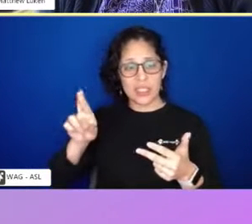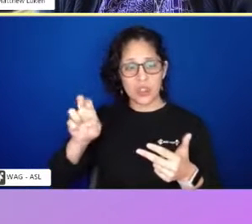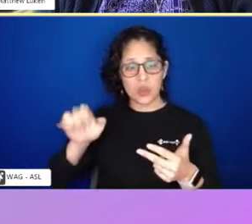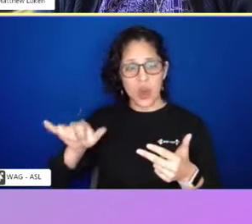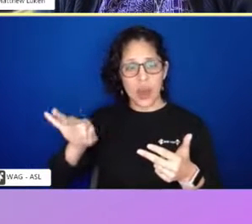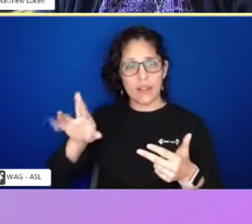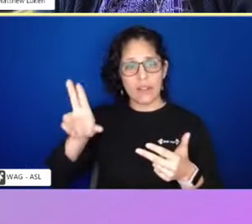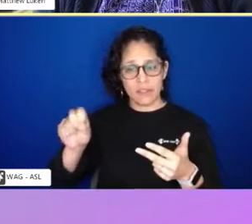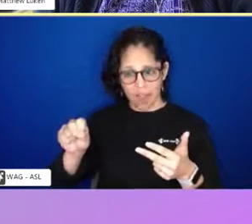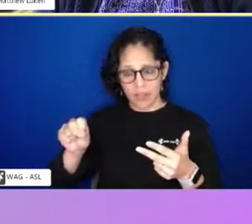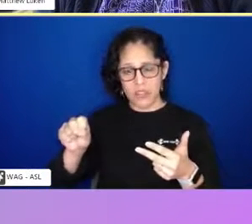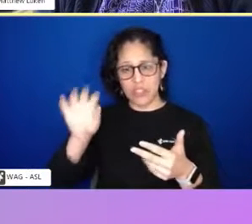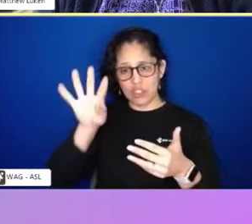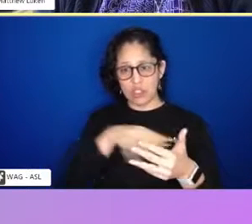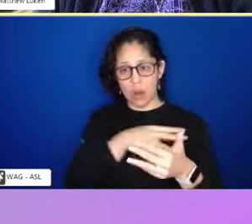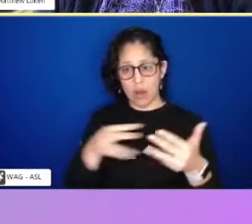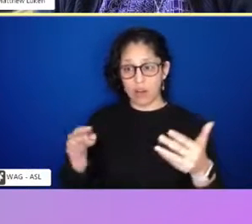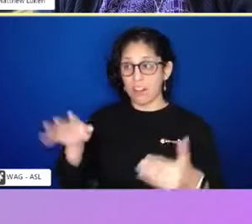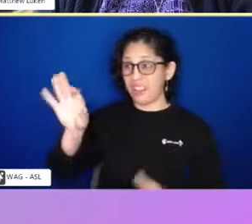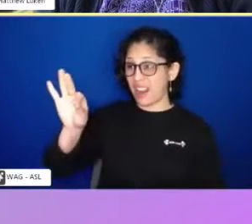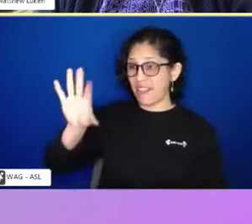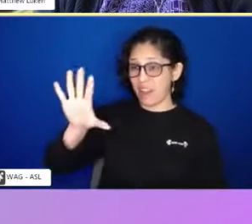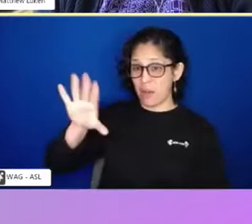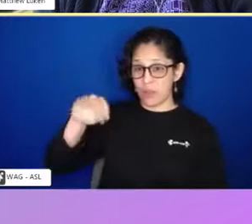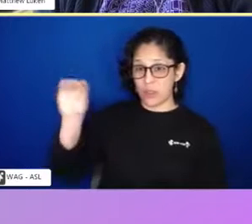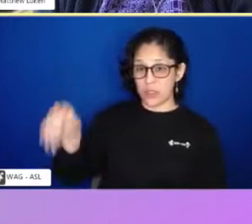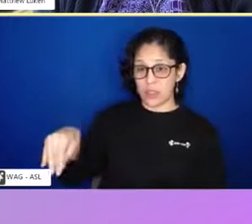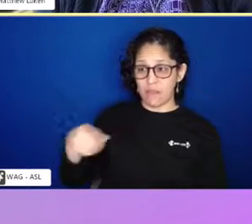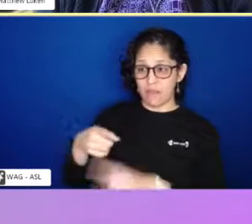body. And 55 we see the Dreyfus charts, but it's